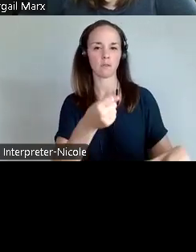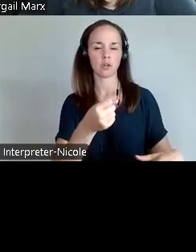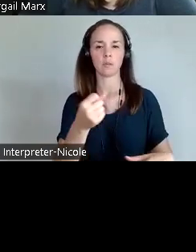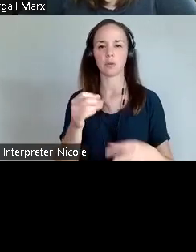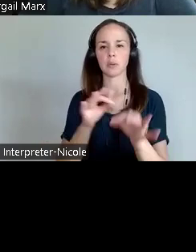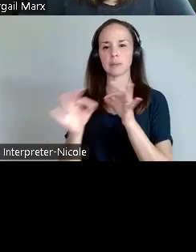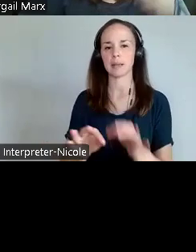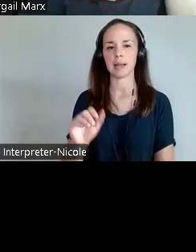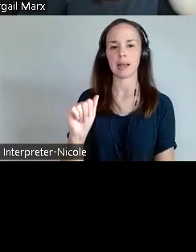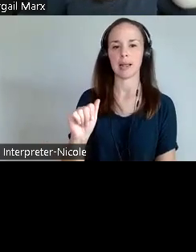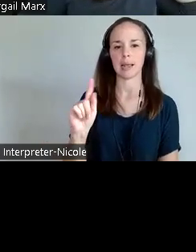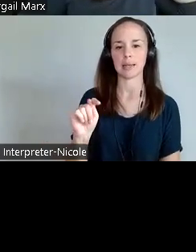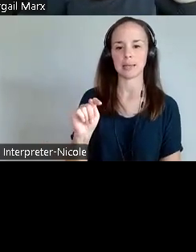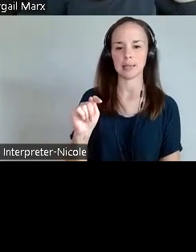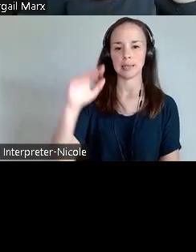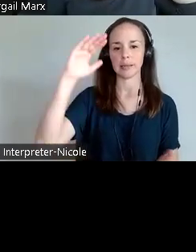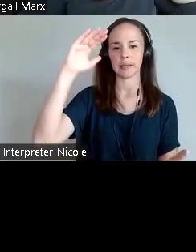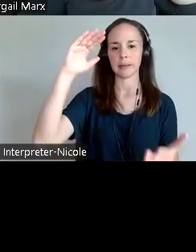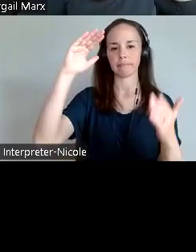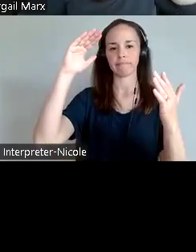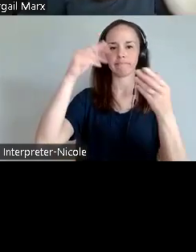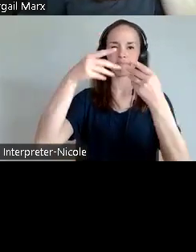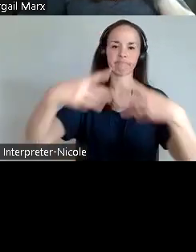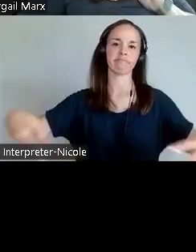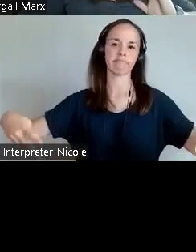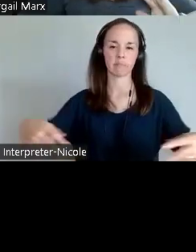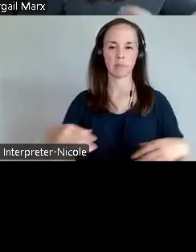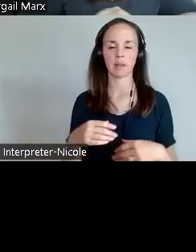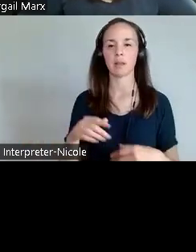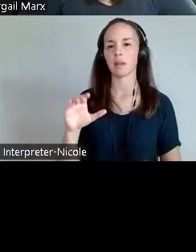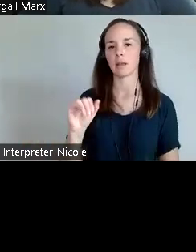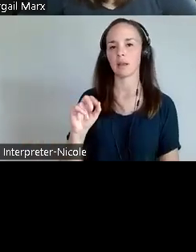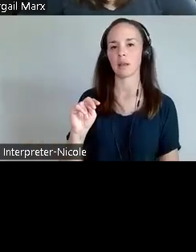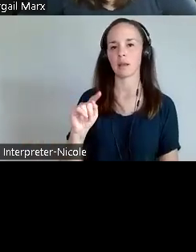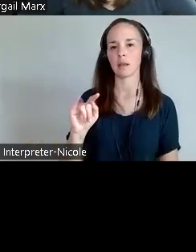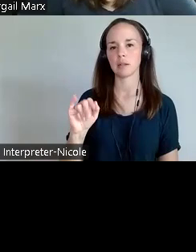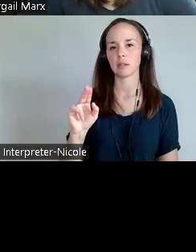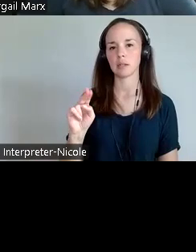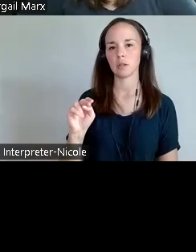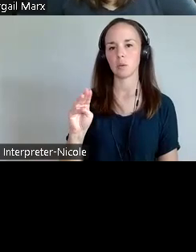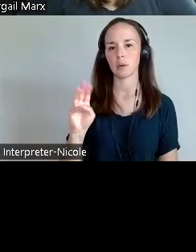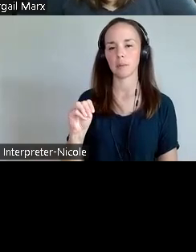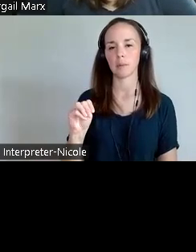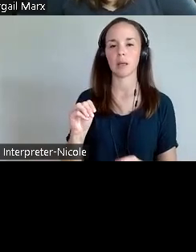So probably like 20, 30 years ago, you really -- people would make you sort of prove yourself,